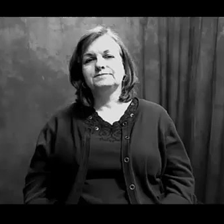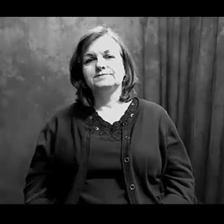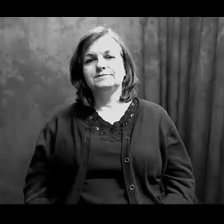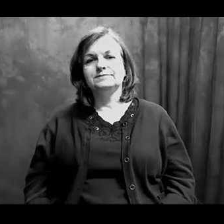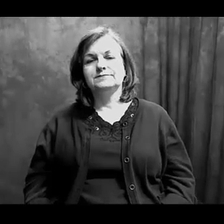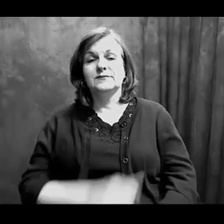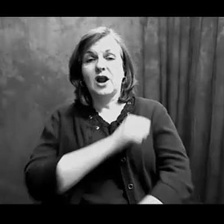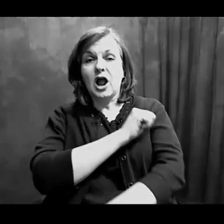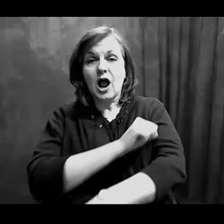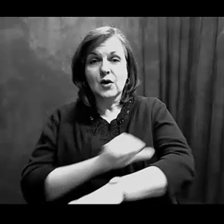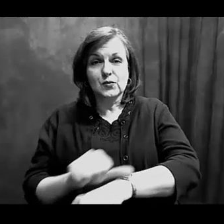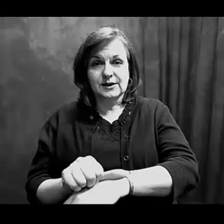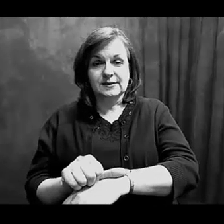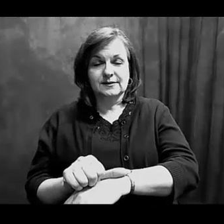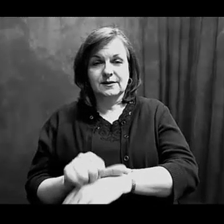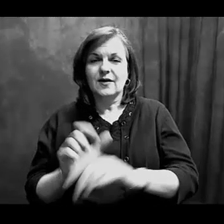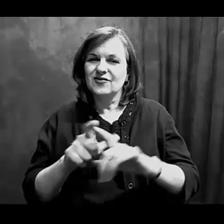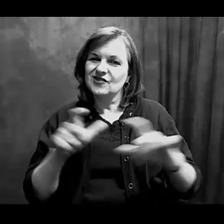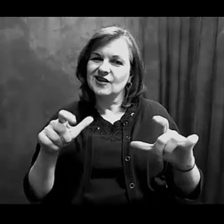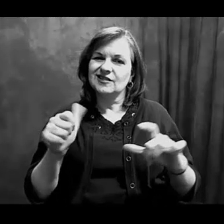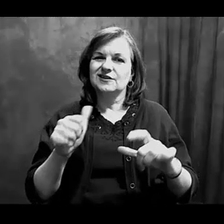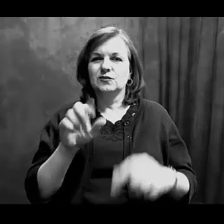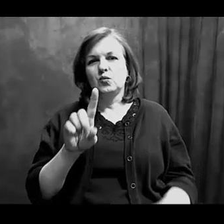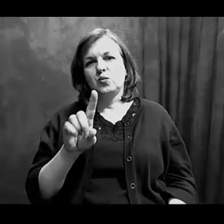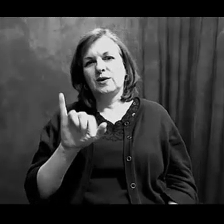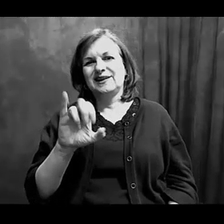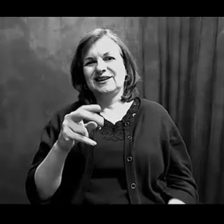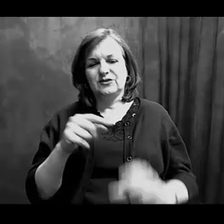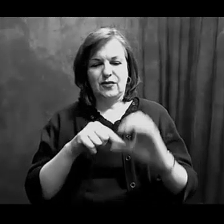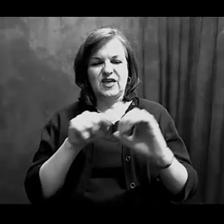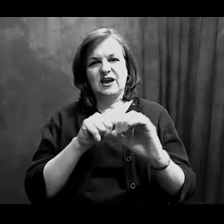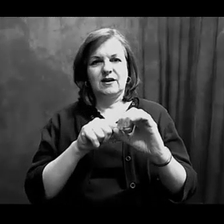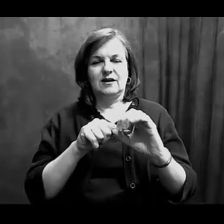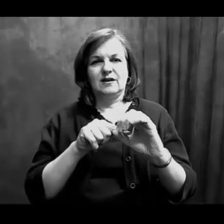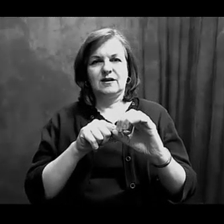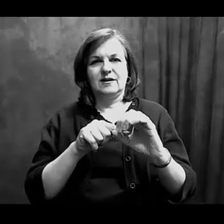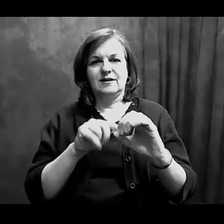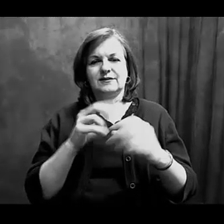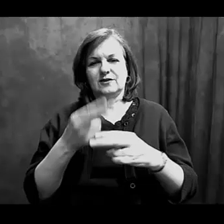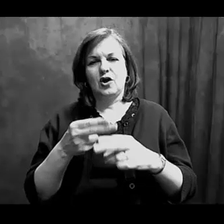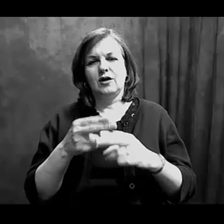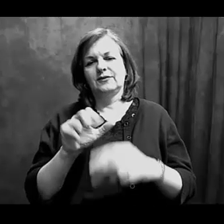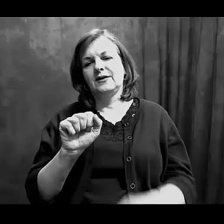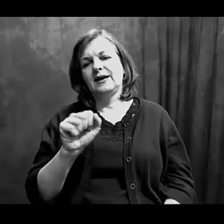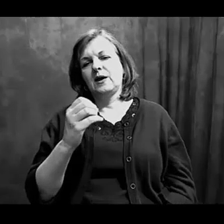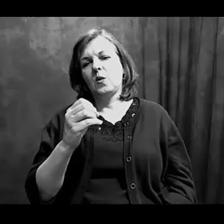the arteries we said the largest is about an inch thick and that's the aorta